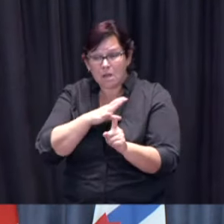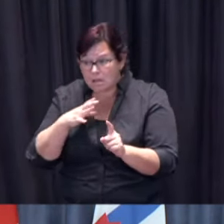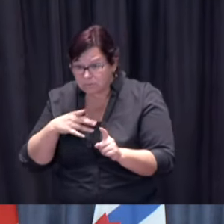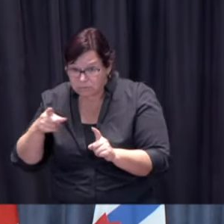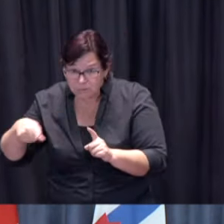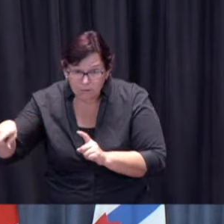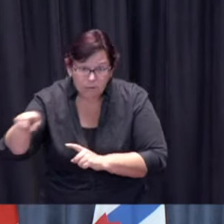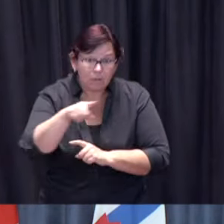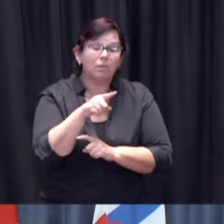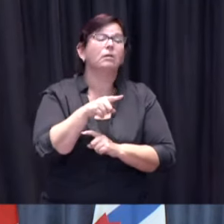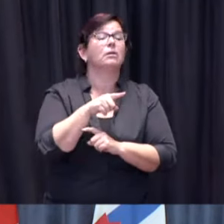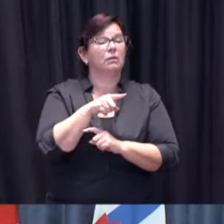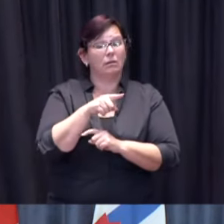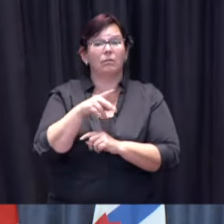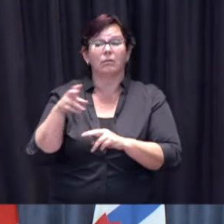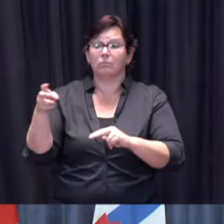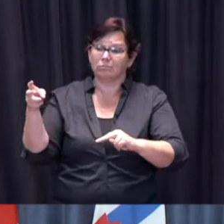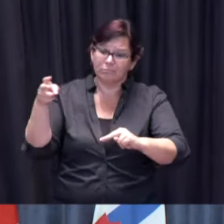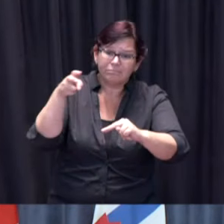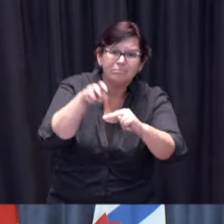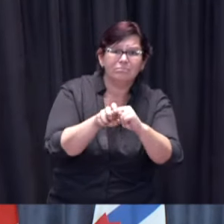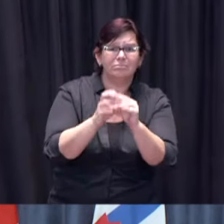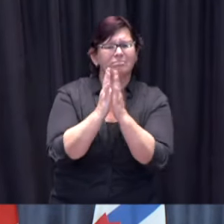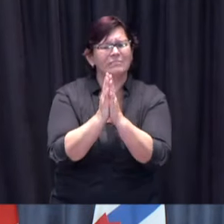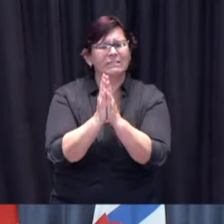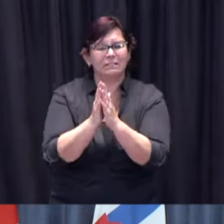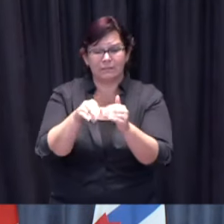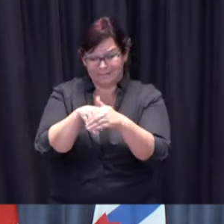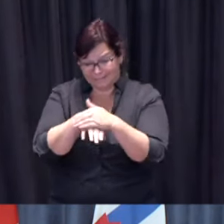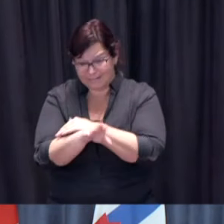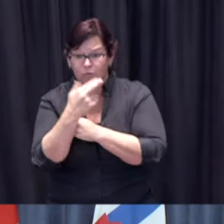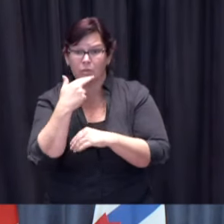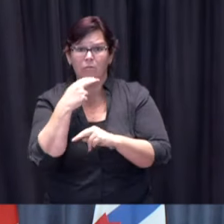travelling to and from the washroom, or paying. The present requirement in place